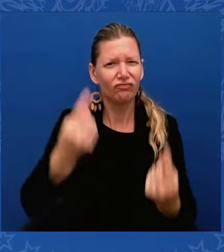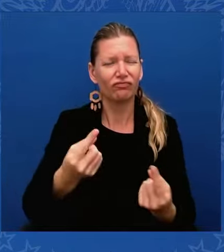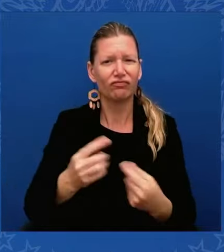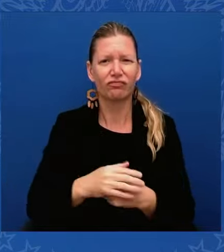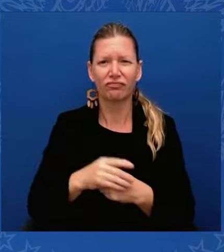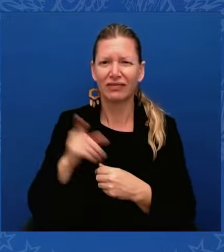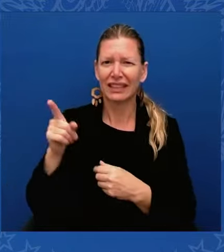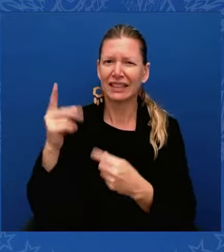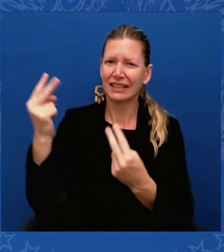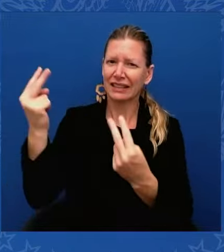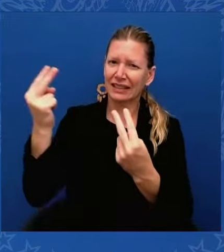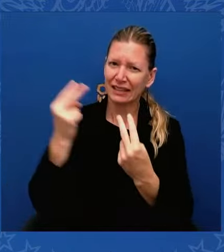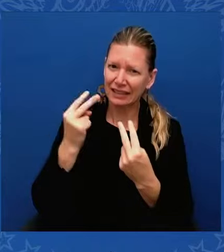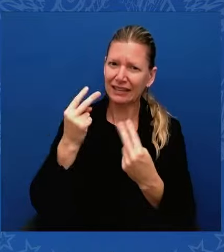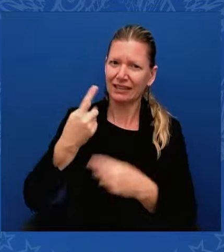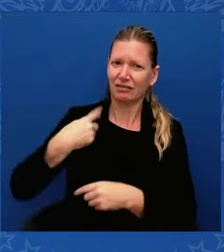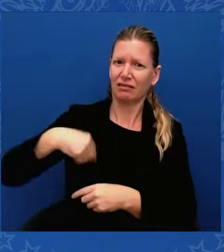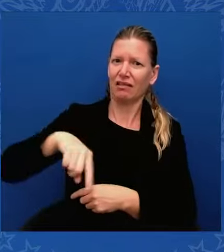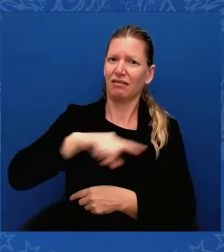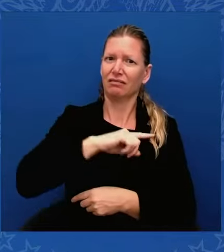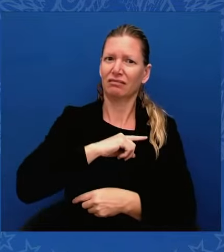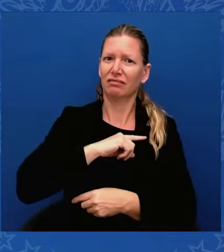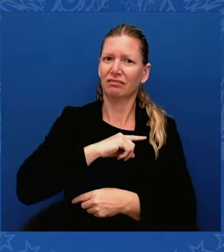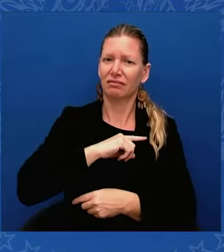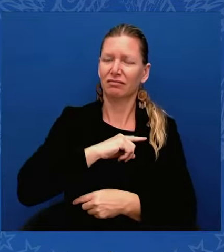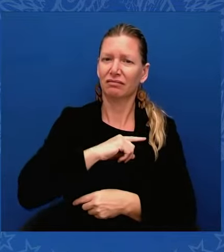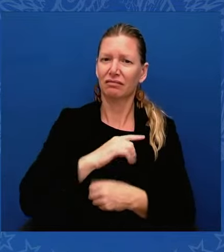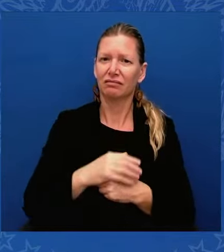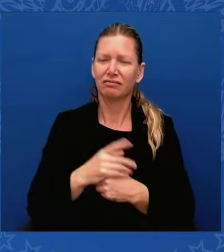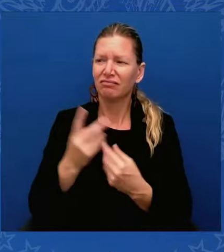Under the previous administration, when the data was first announced